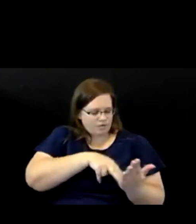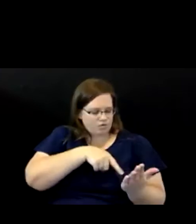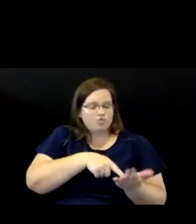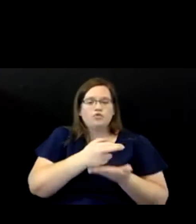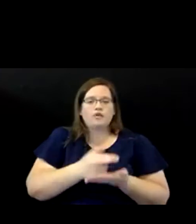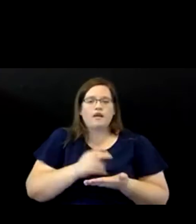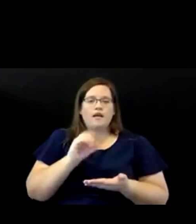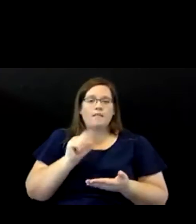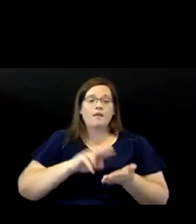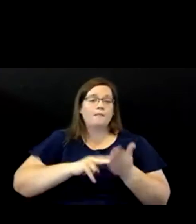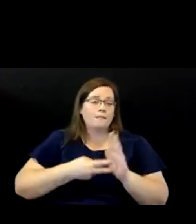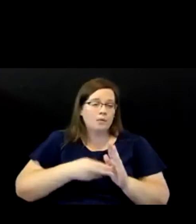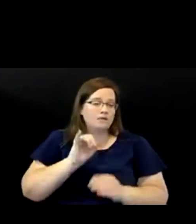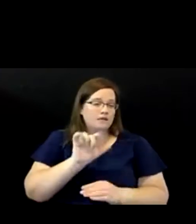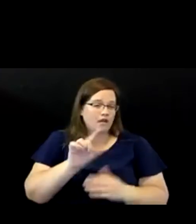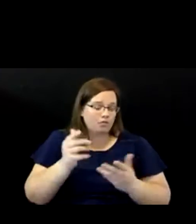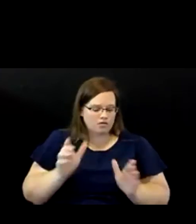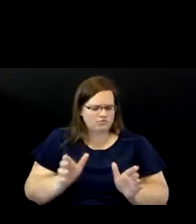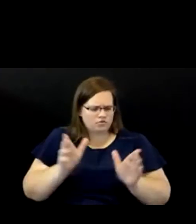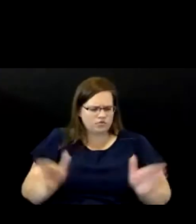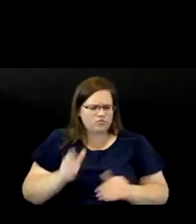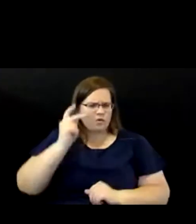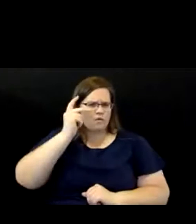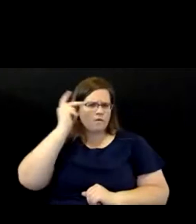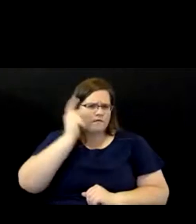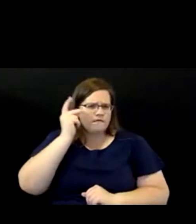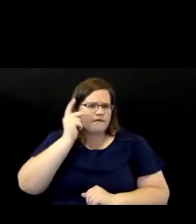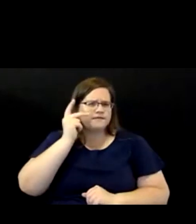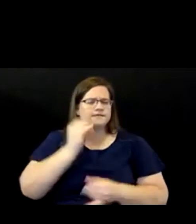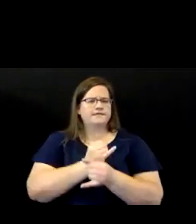IL programs is to promote a philosophy of independent living, including